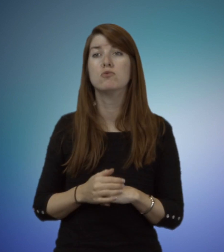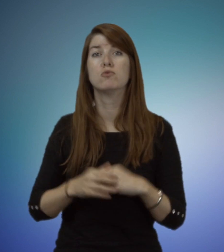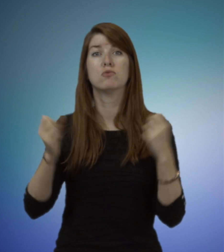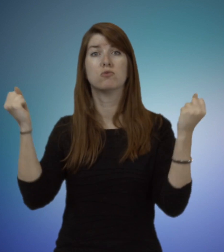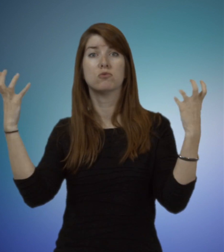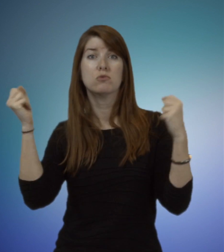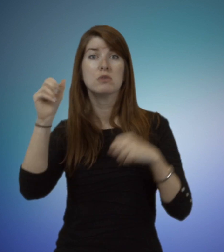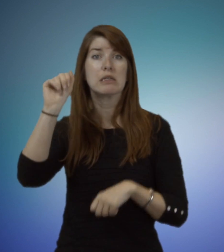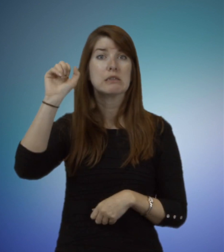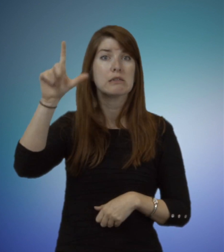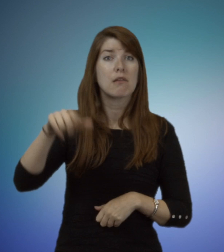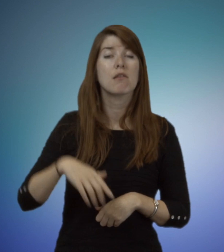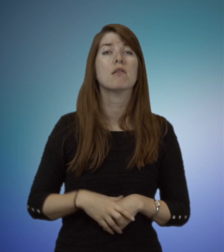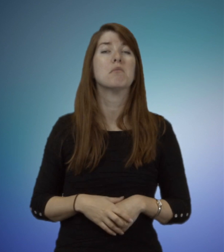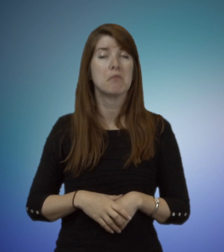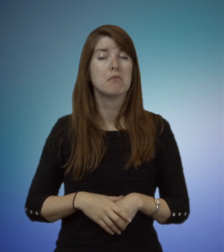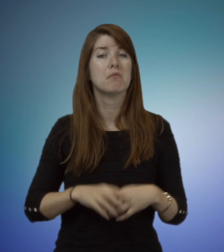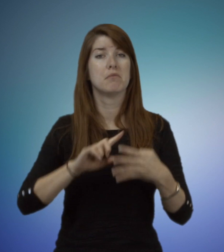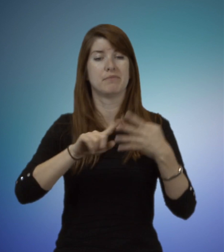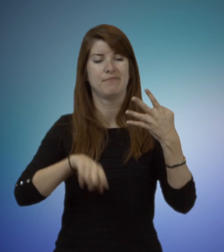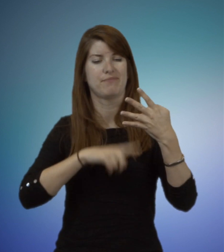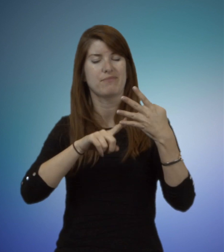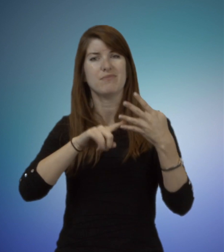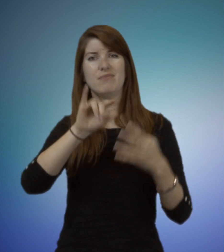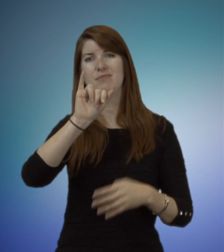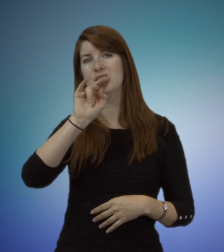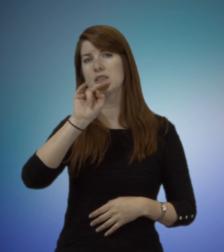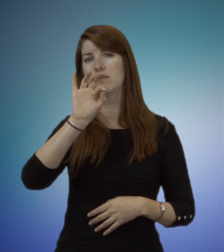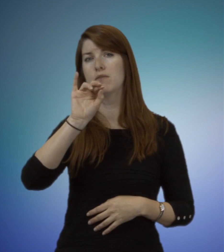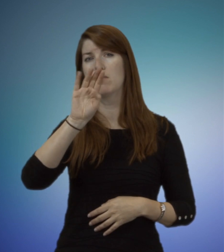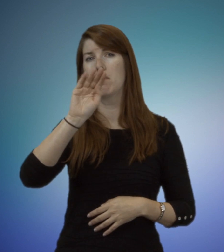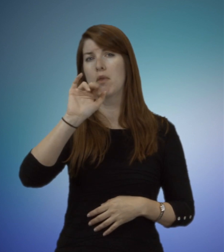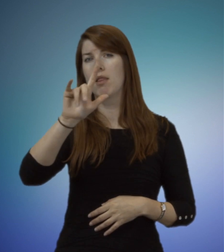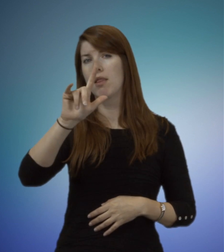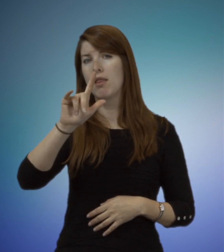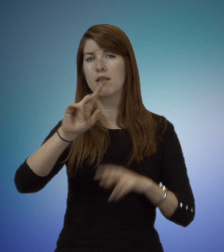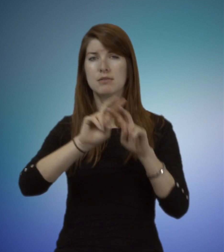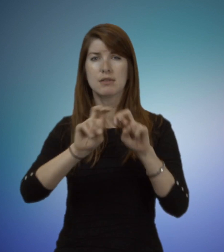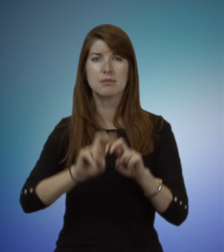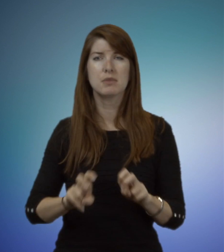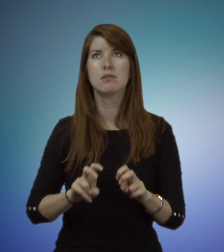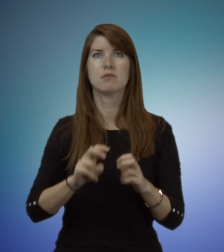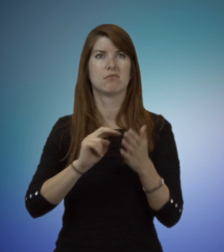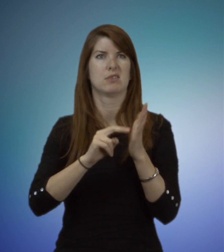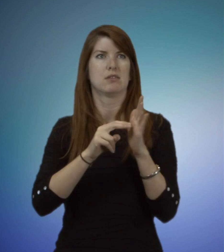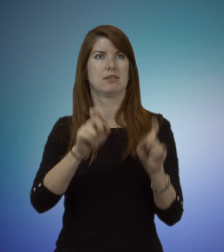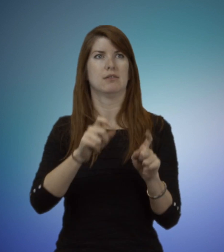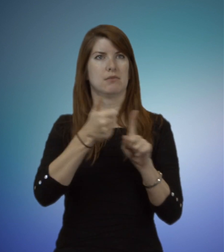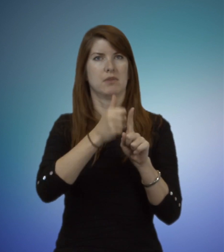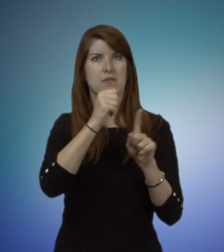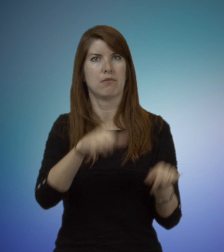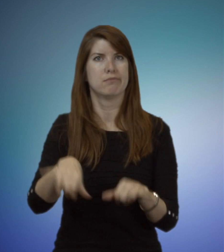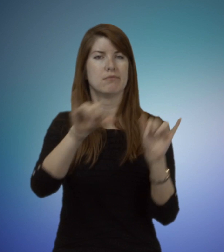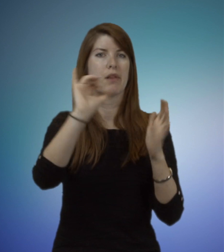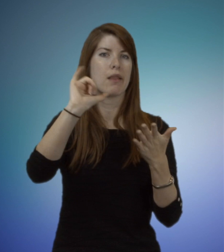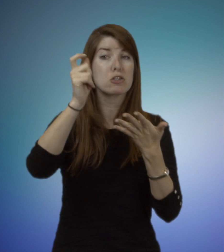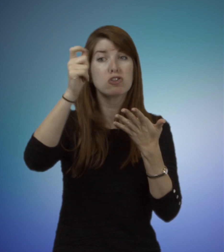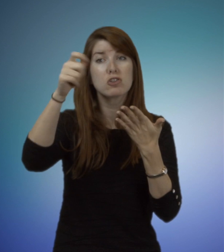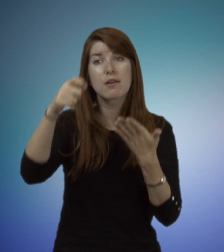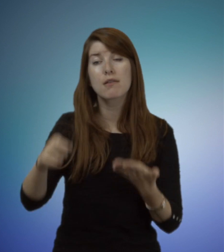Informal assessment is any assessment that is not standardized, so examples of such would be checklists, classroom observations,